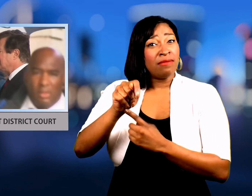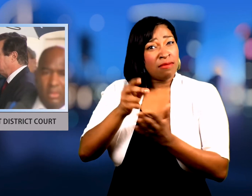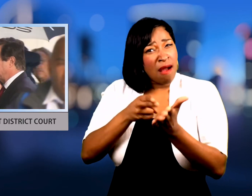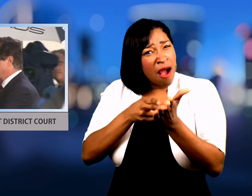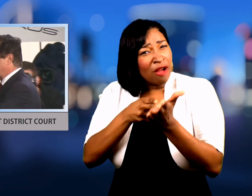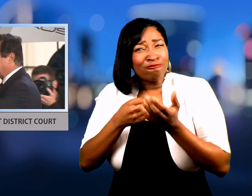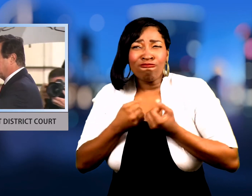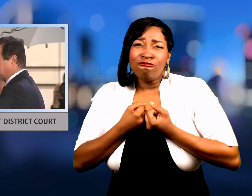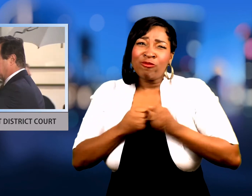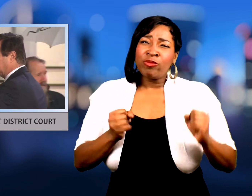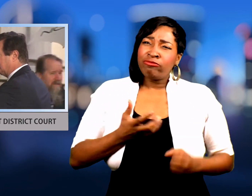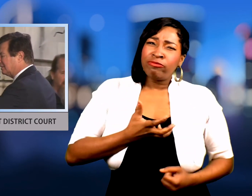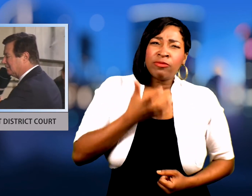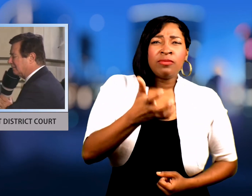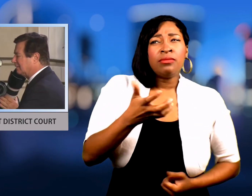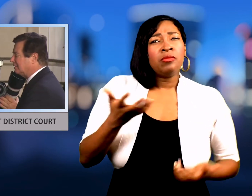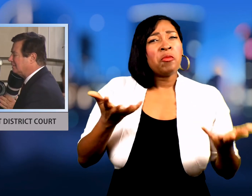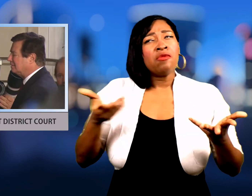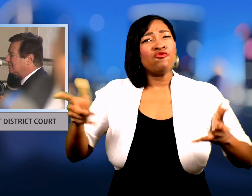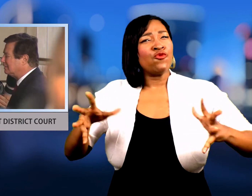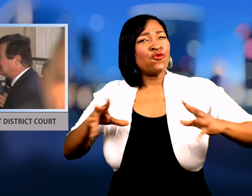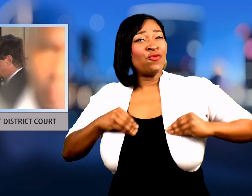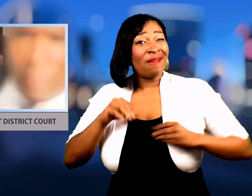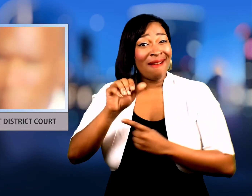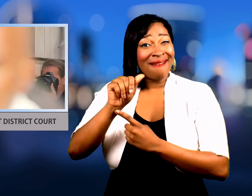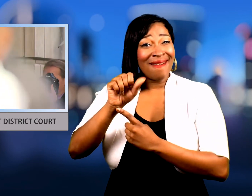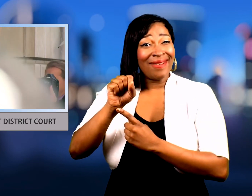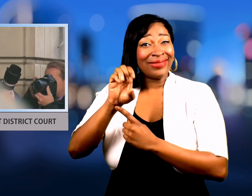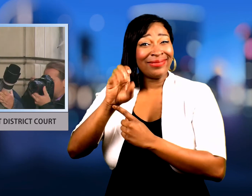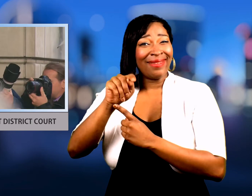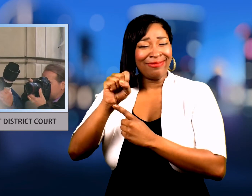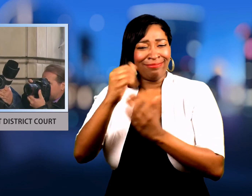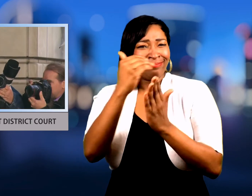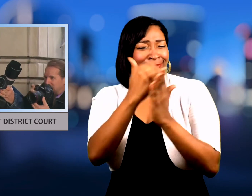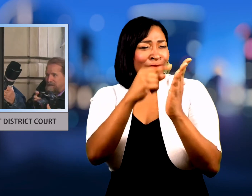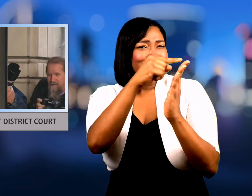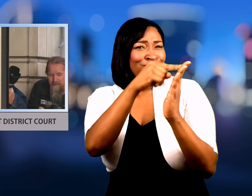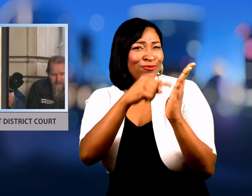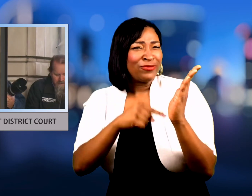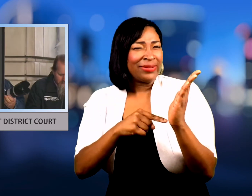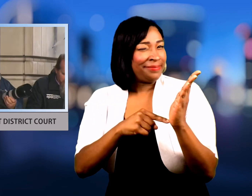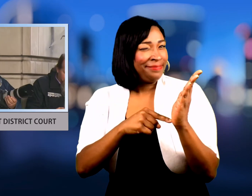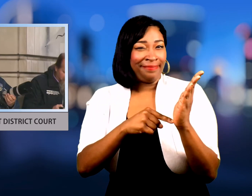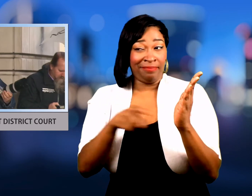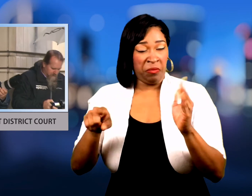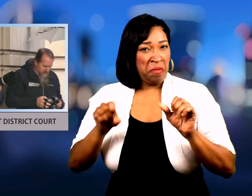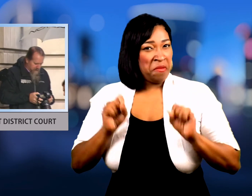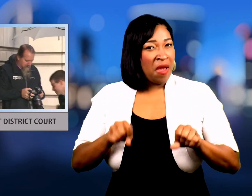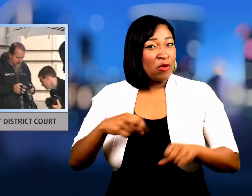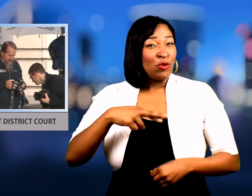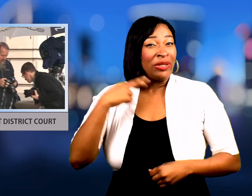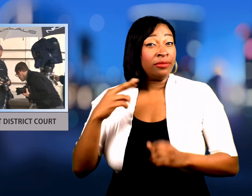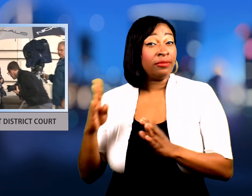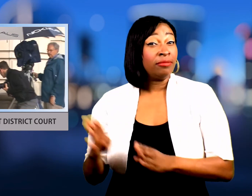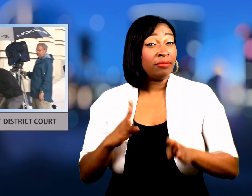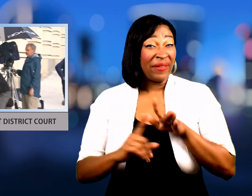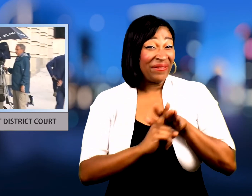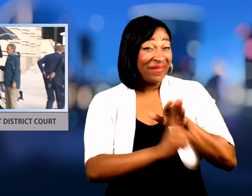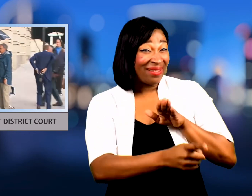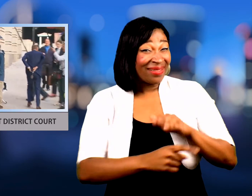assets and could pose a flight risk.